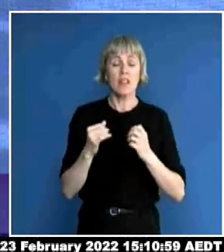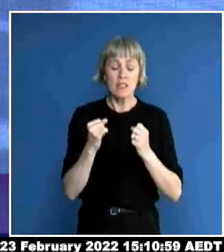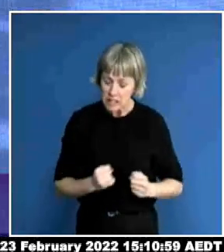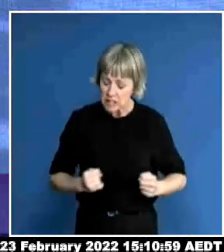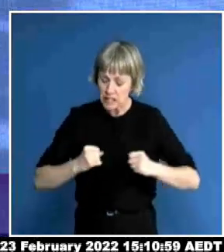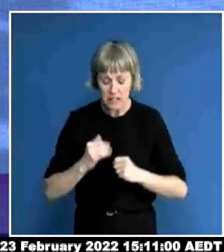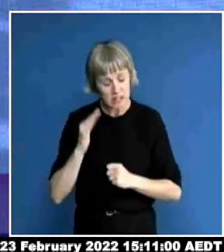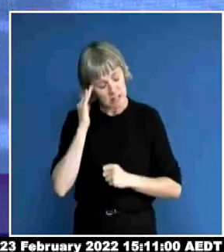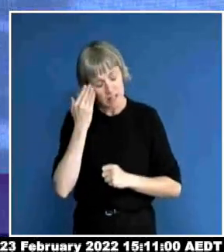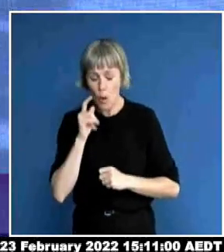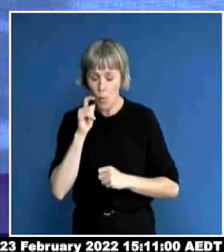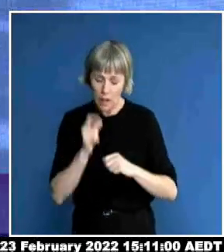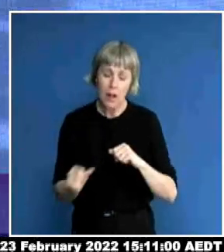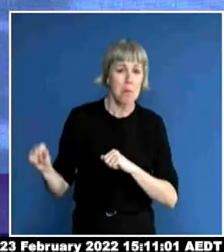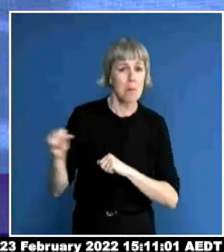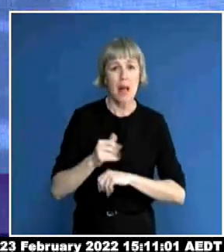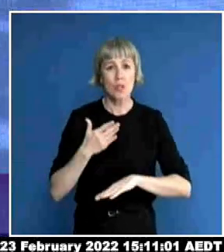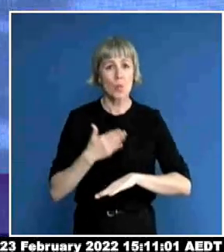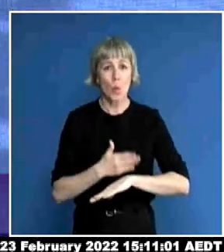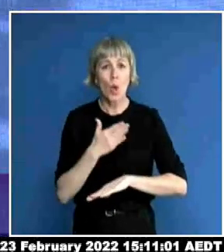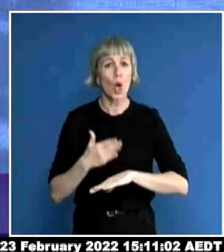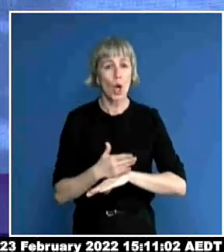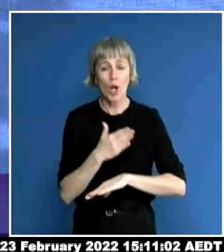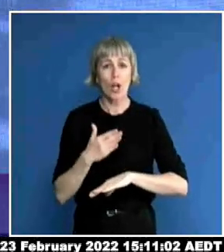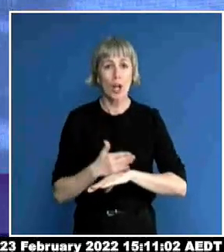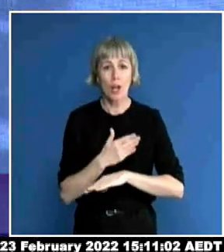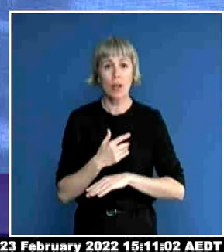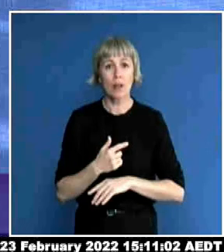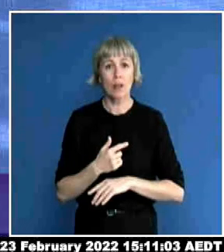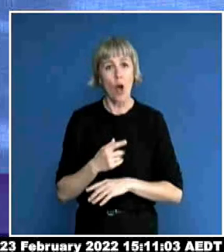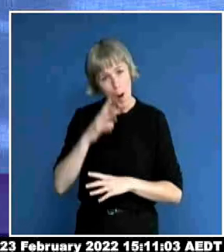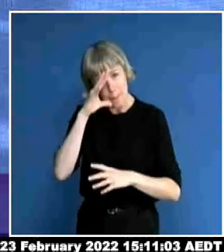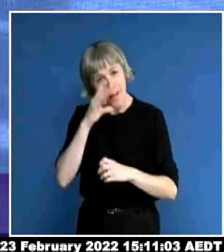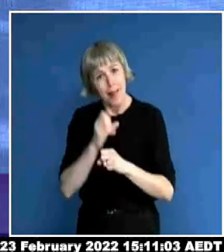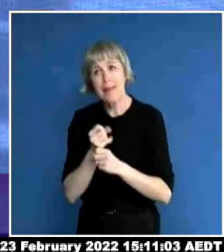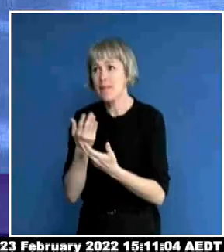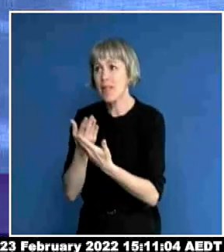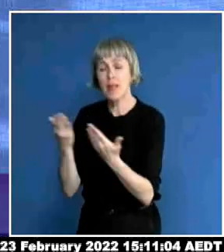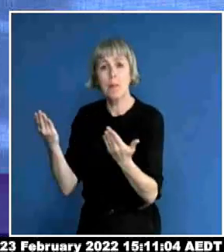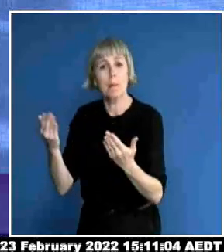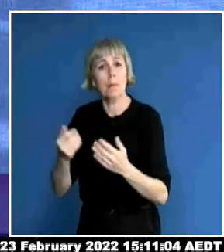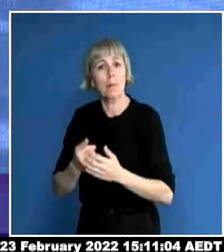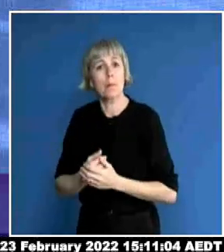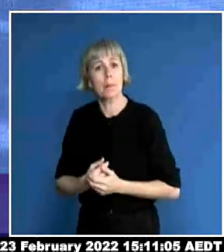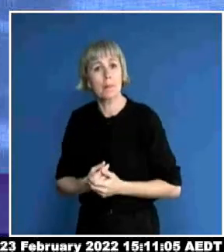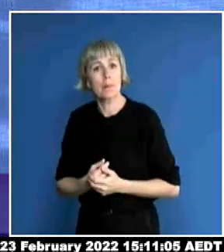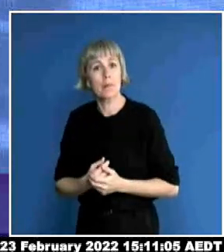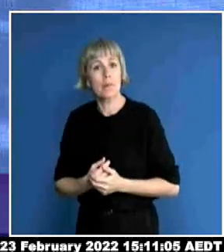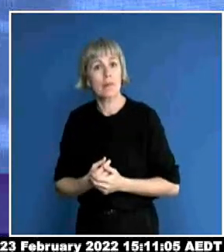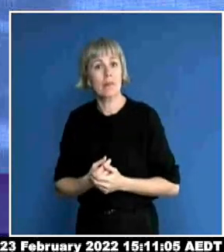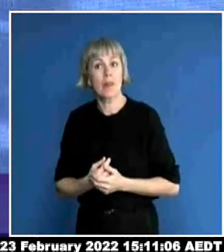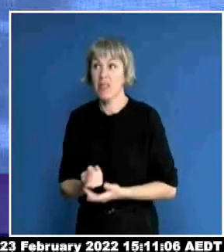You believe that they got this - this job that they keep telling you about and they are going to give you all that support.